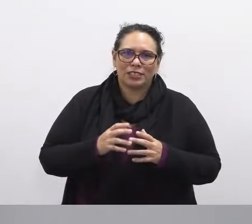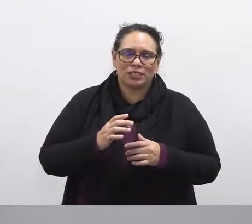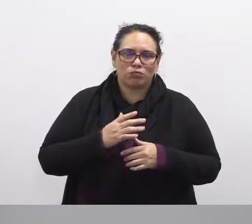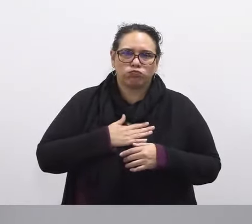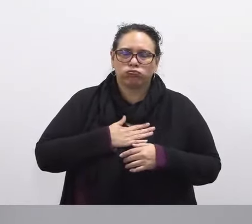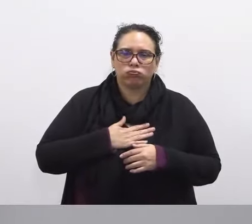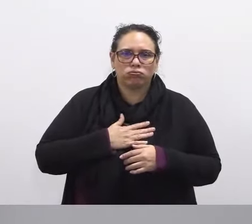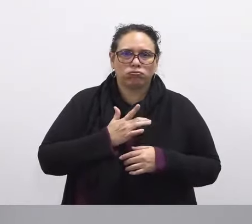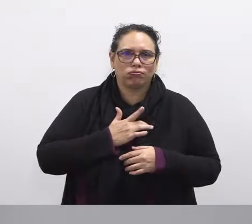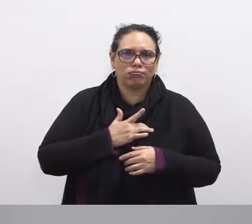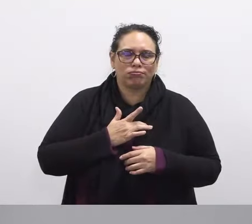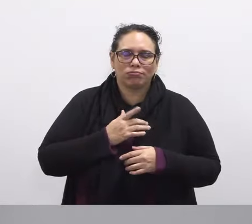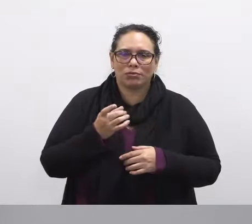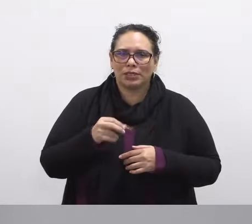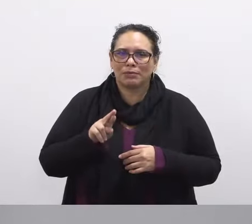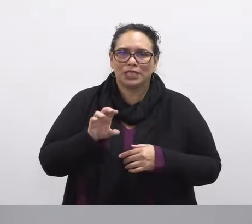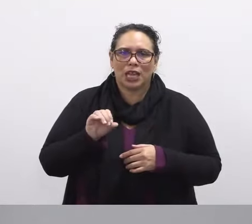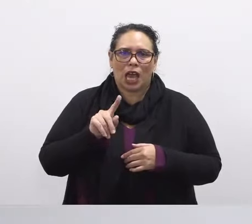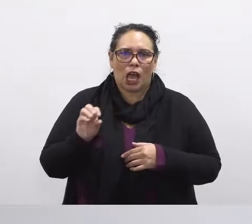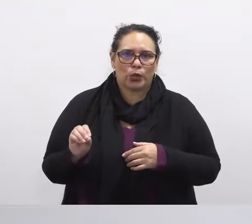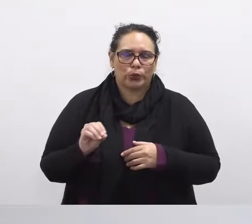So that's my report for tonight.